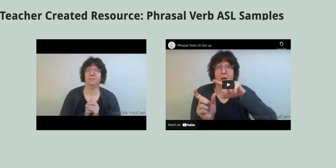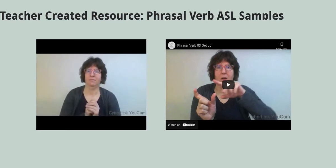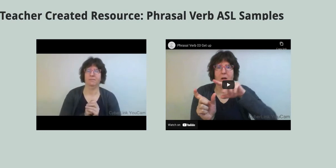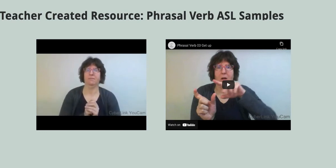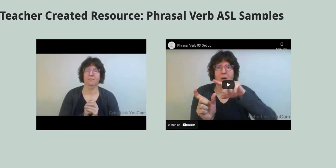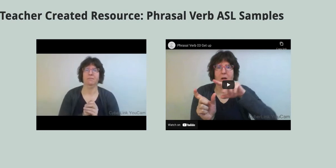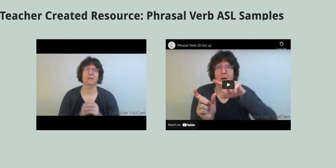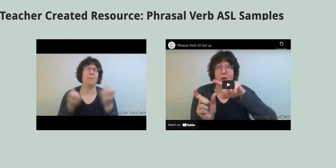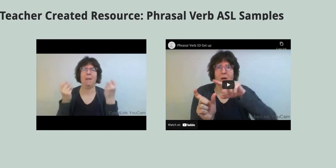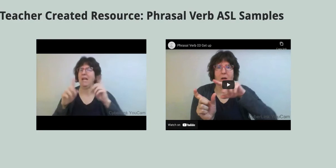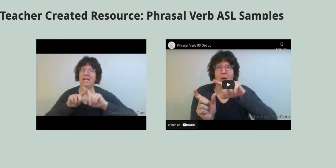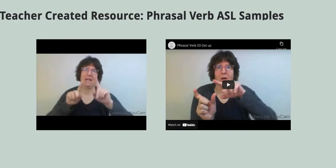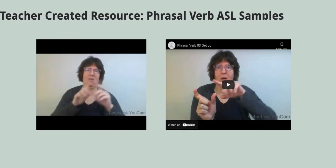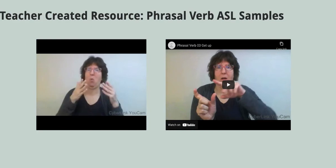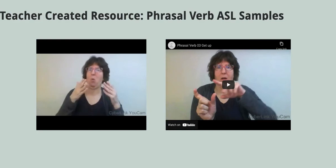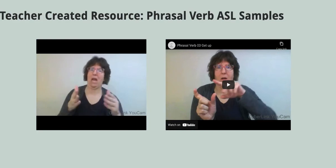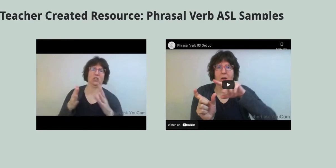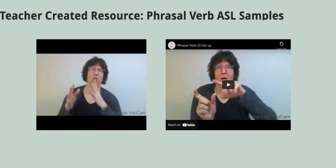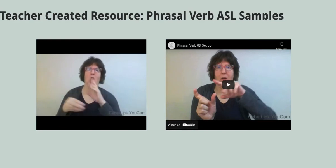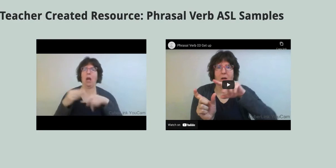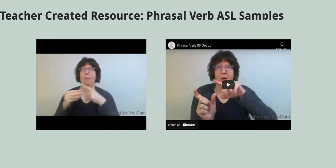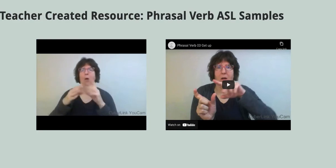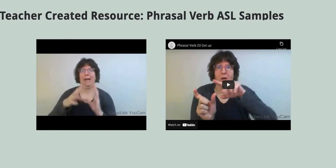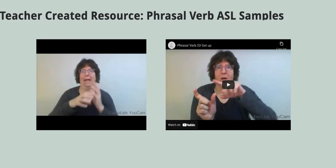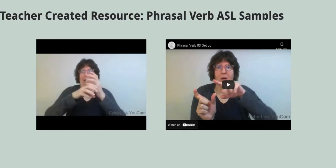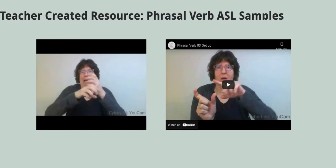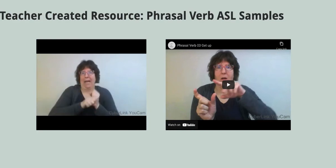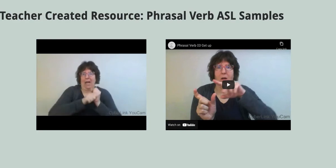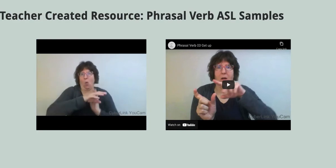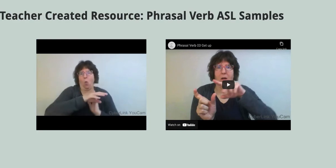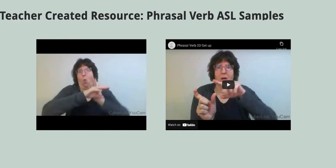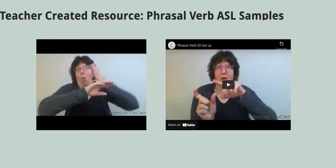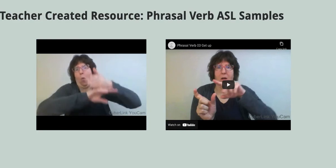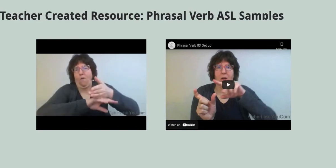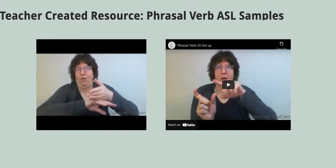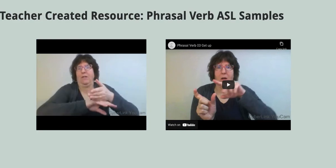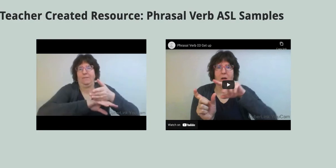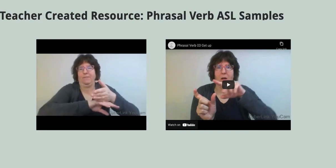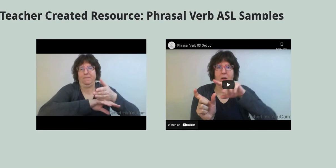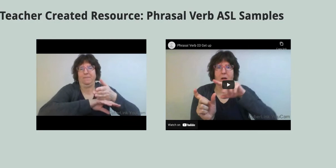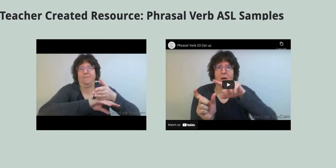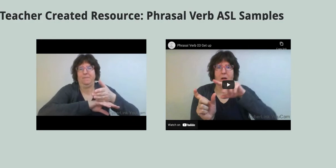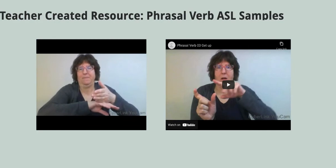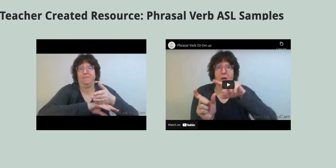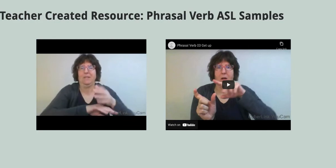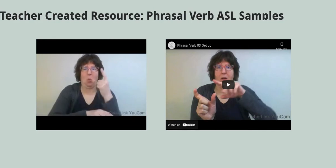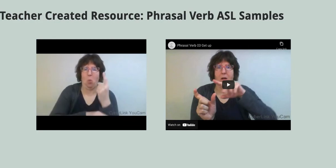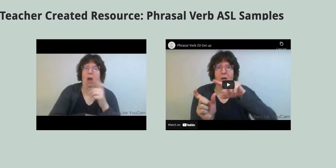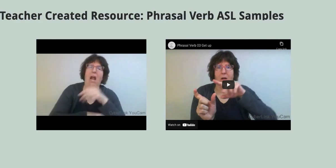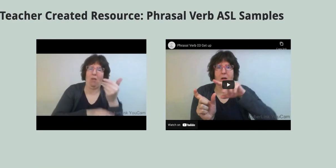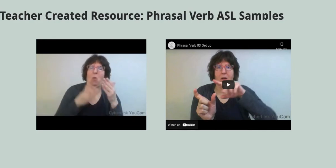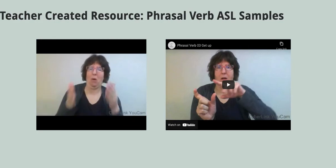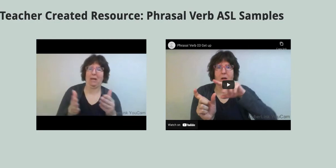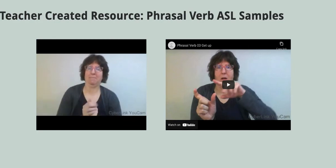Stop perseverating on it. STOP FINISH That's what that 'get over it' means in ASL.